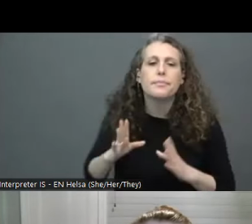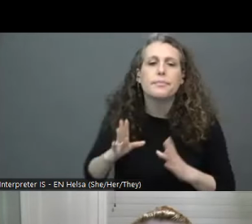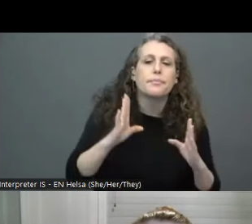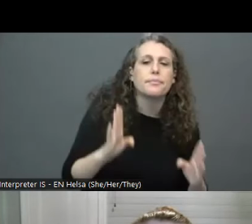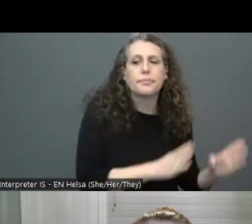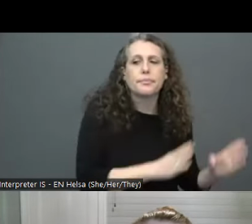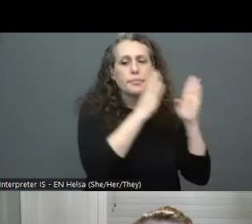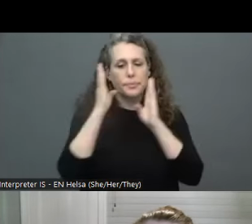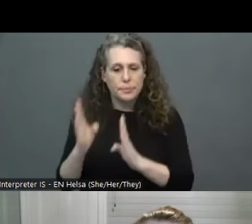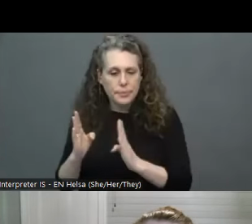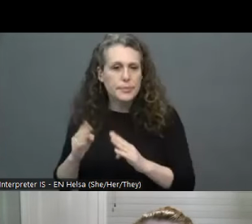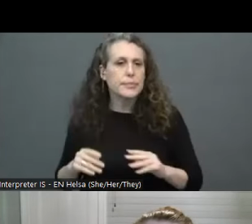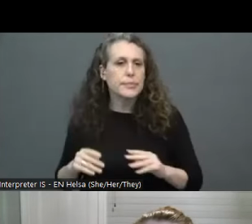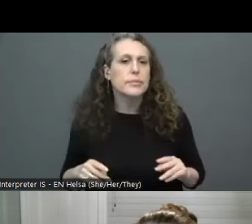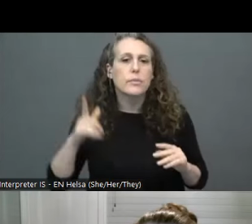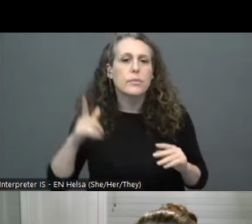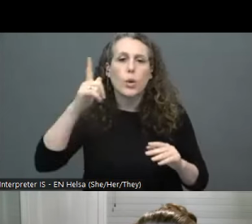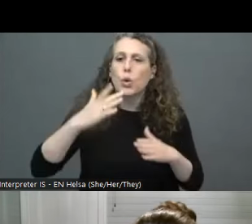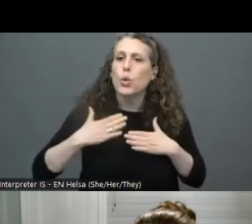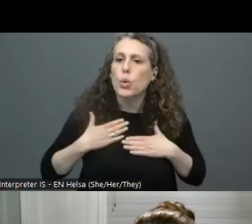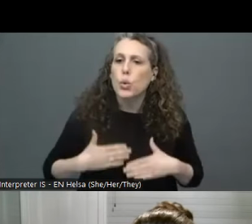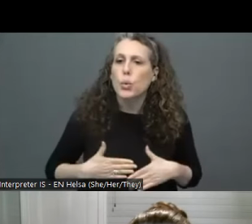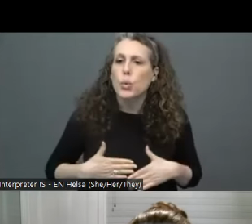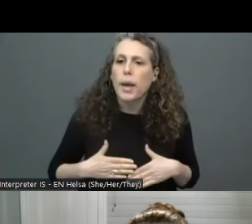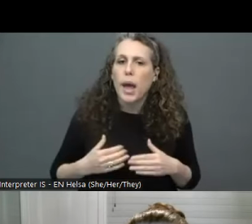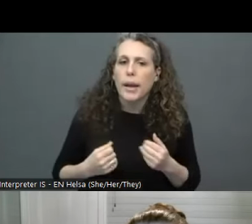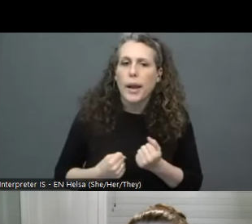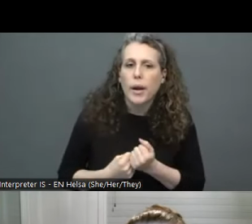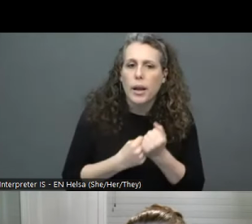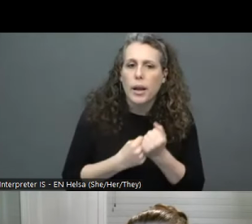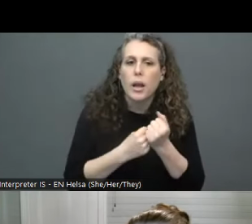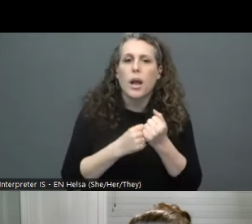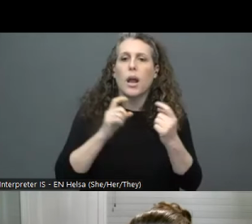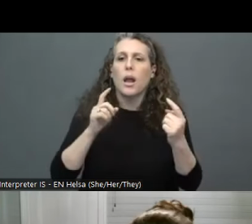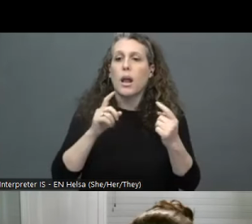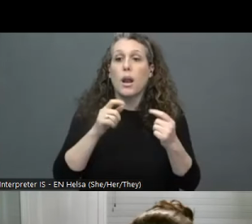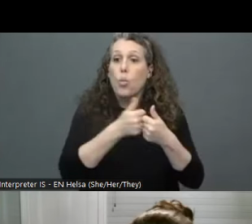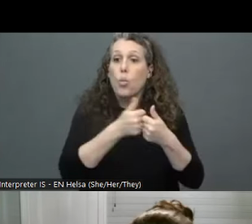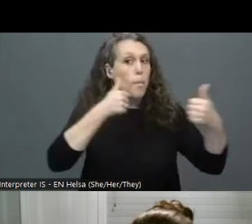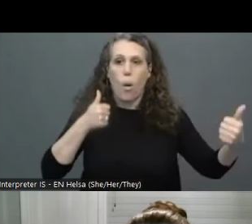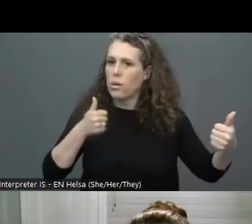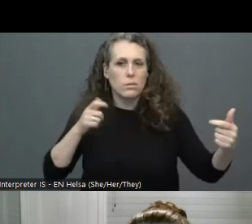was humanitarian in person support mechanisms which are most commonly deployment mechanisms,